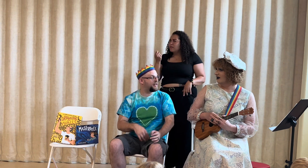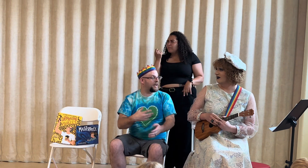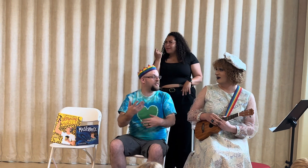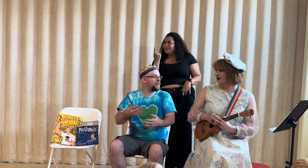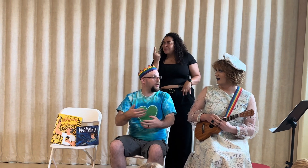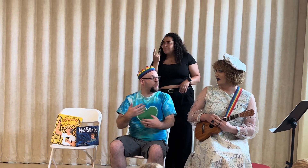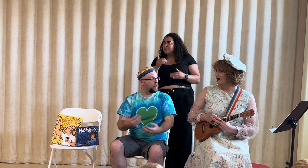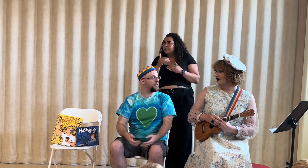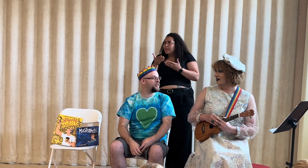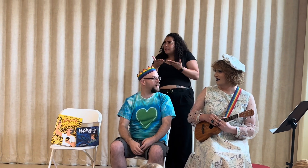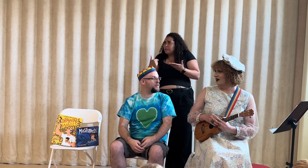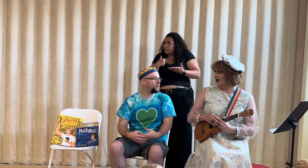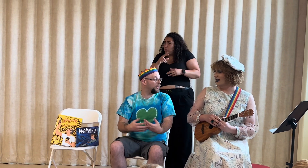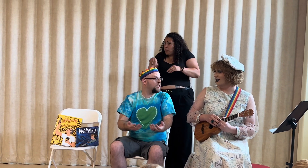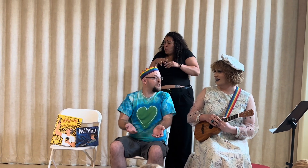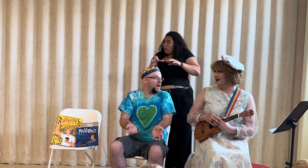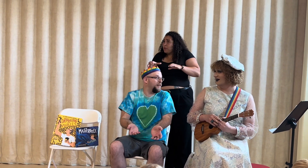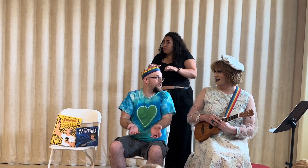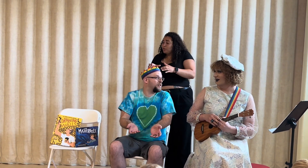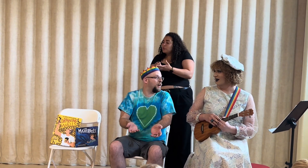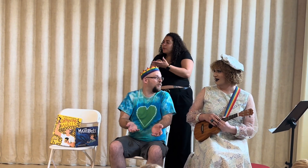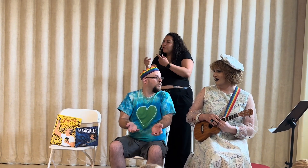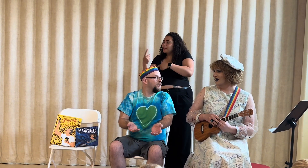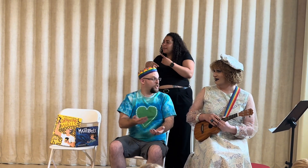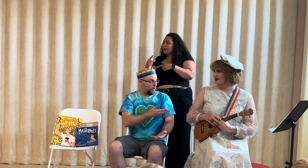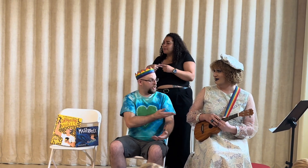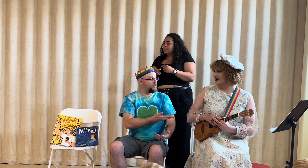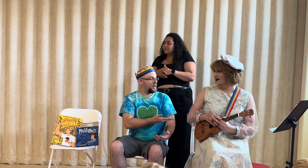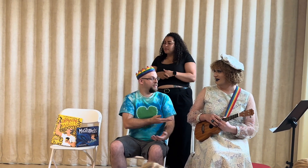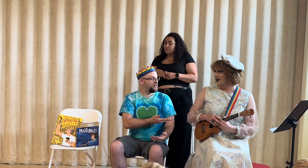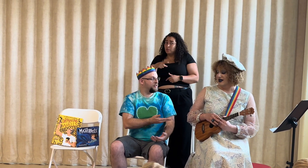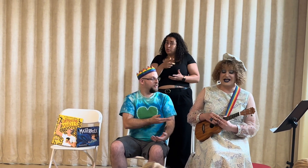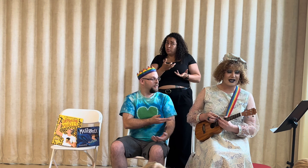the next thing that we normally do, is we learn signs. So, do you want to do signs? CALI: Yes, I